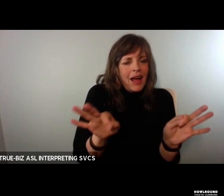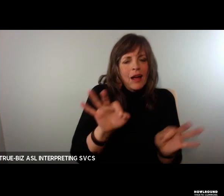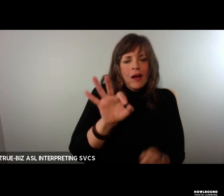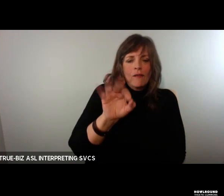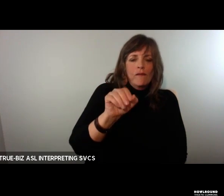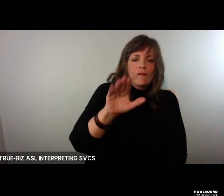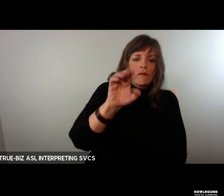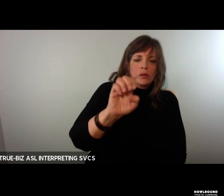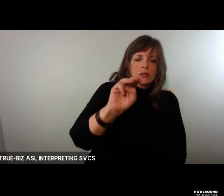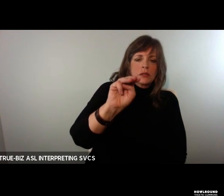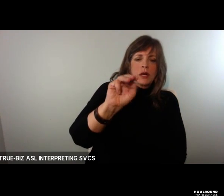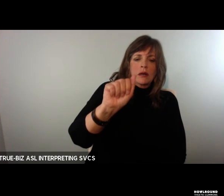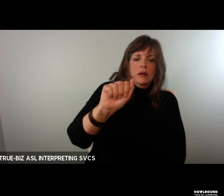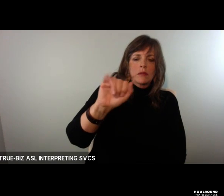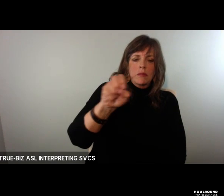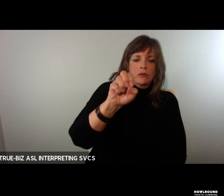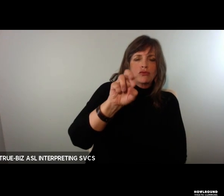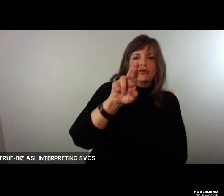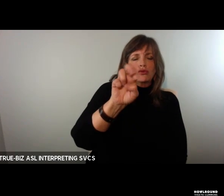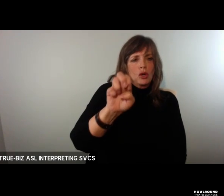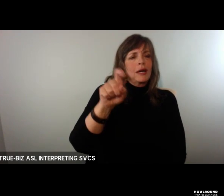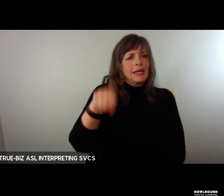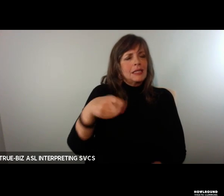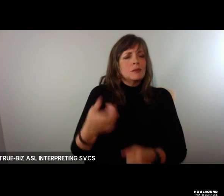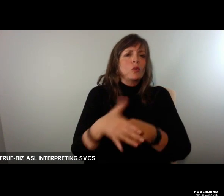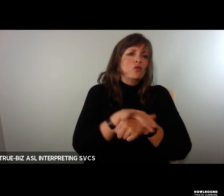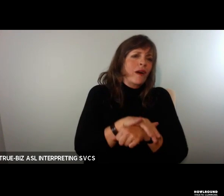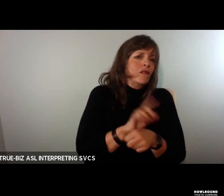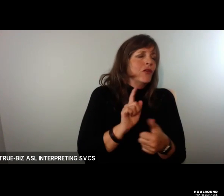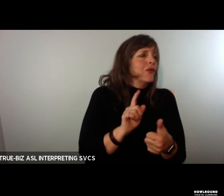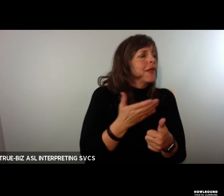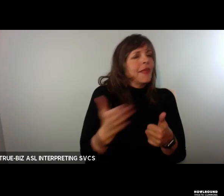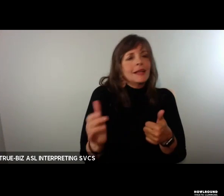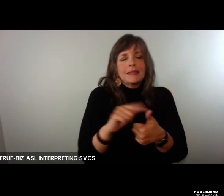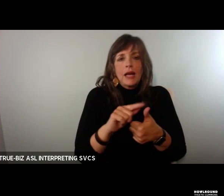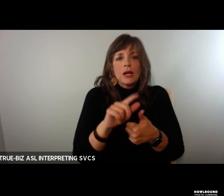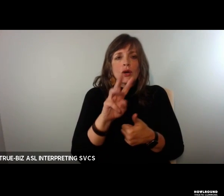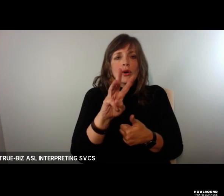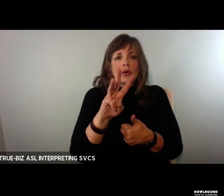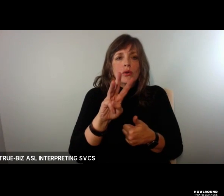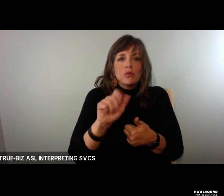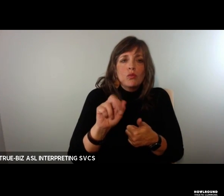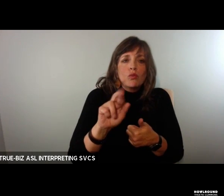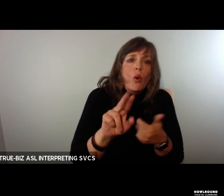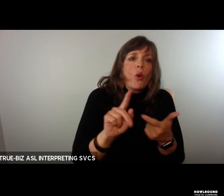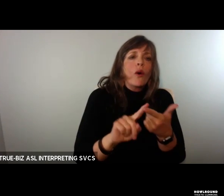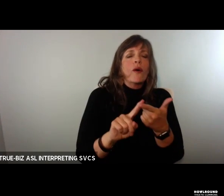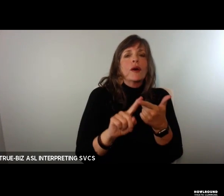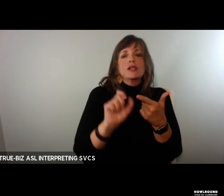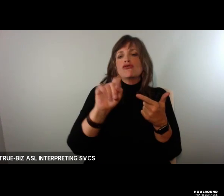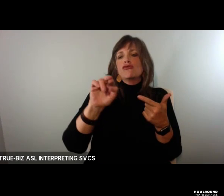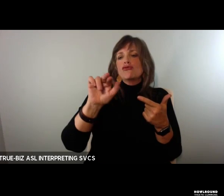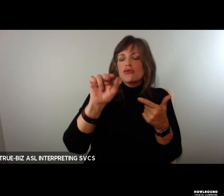So it's supposed to cover events and circumstances like war, strike, riot, act of government or an act of God